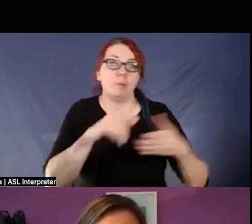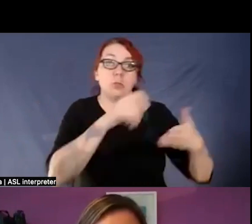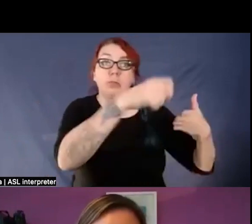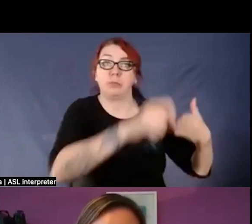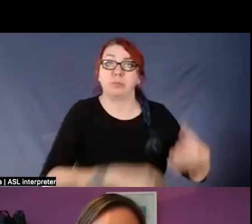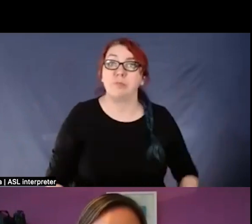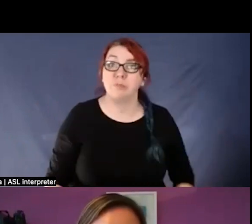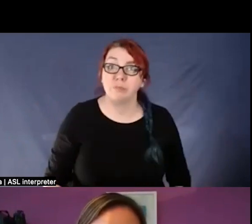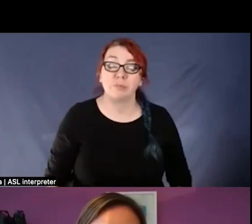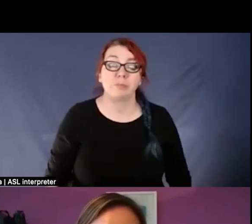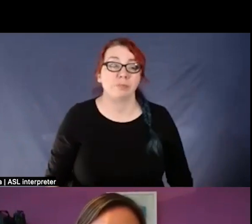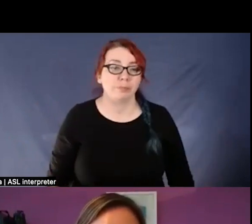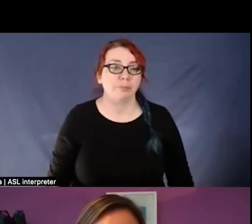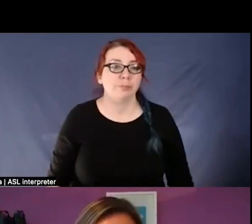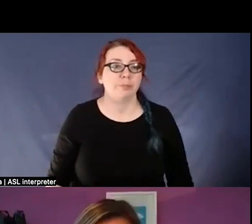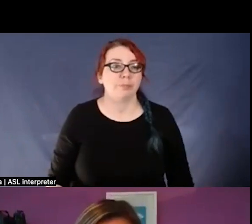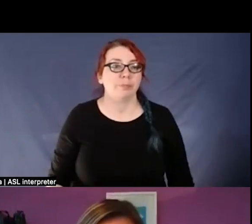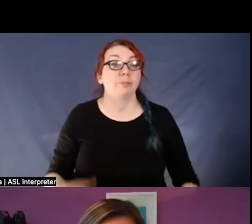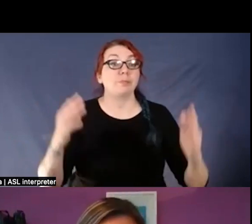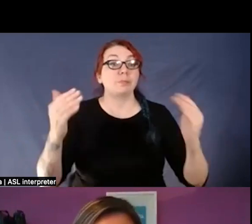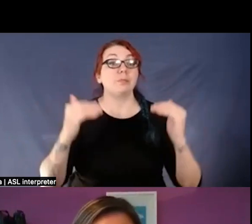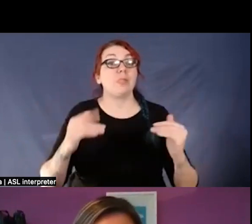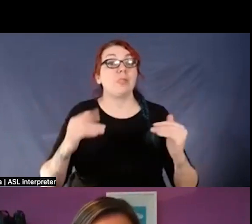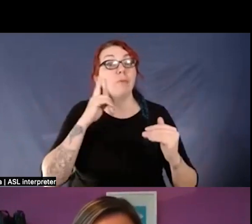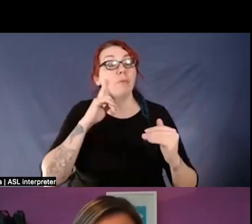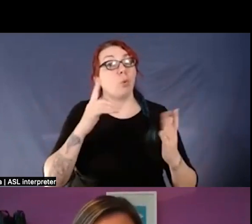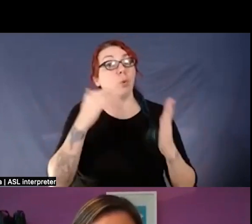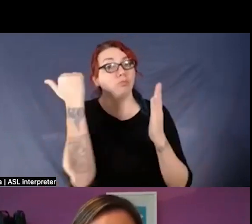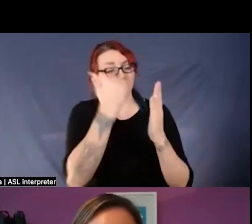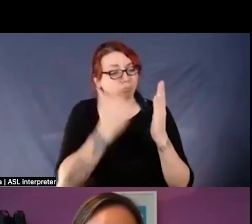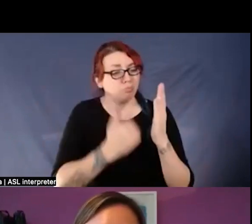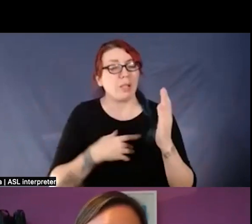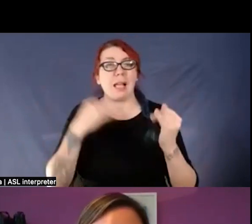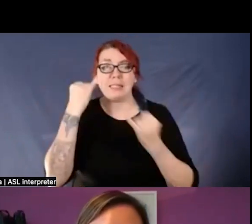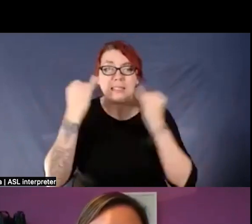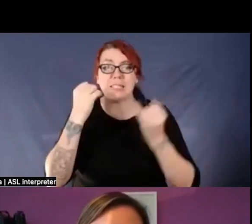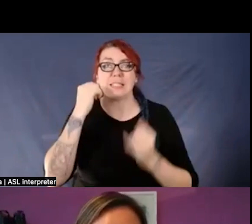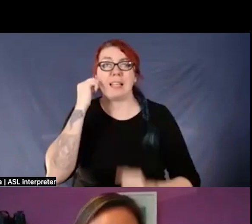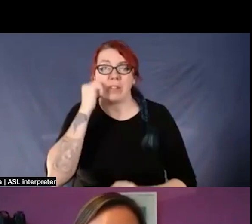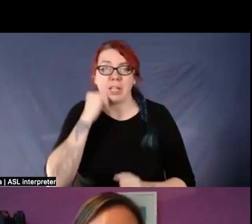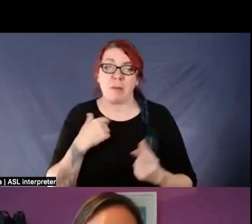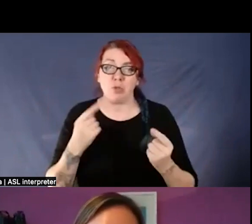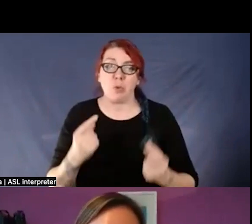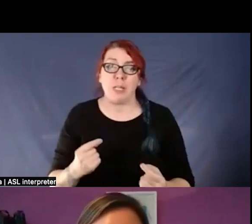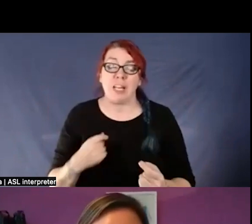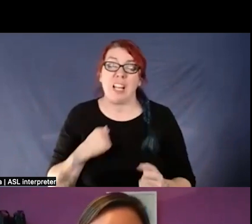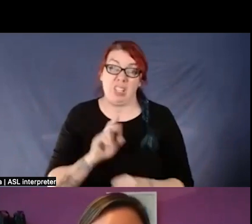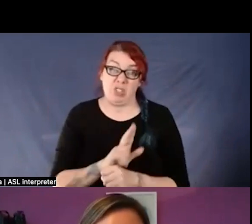that's a physical one with paper and a pen. But I just mentioned this because I actively use it